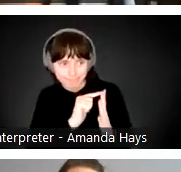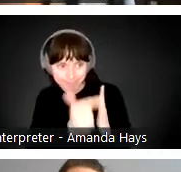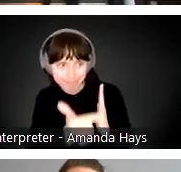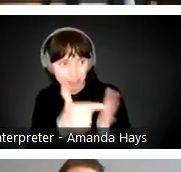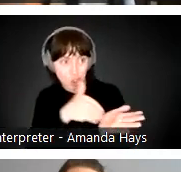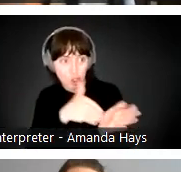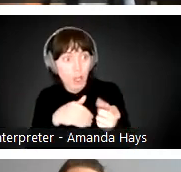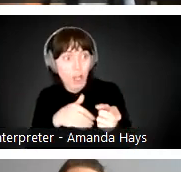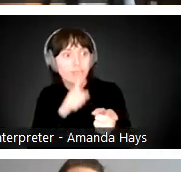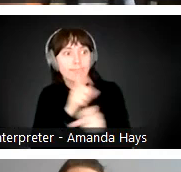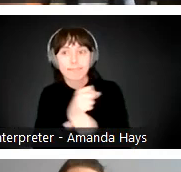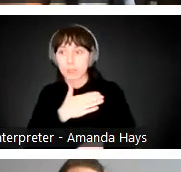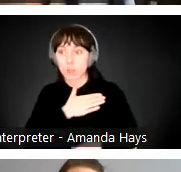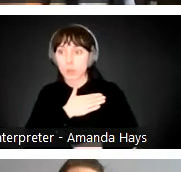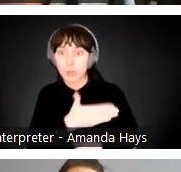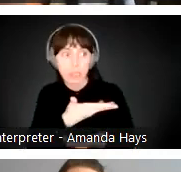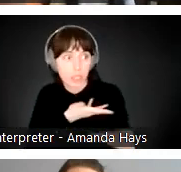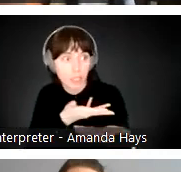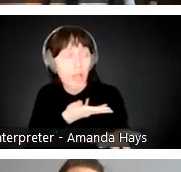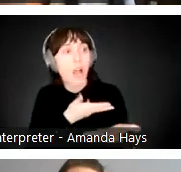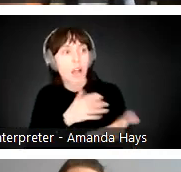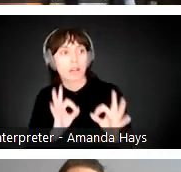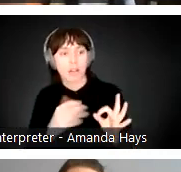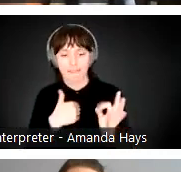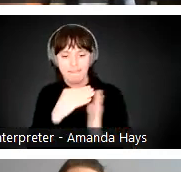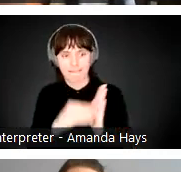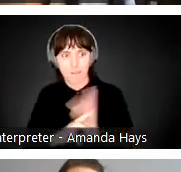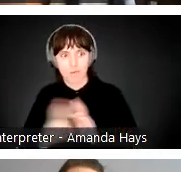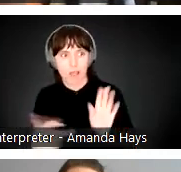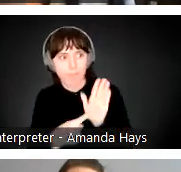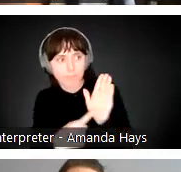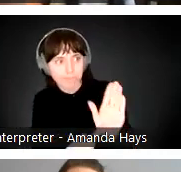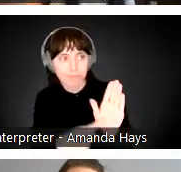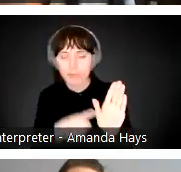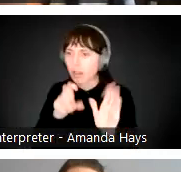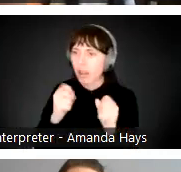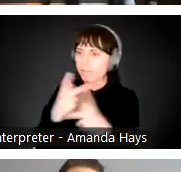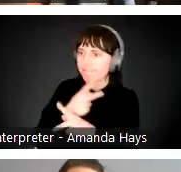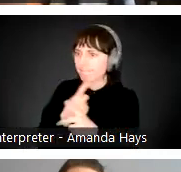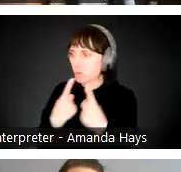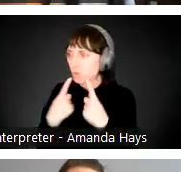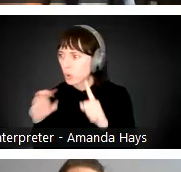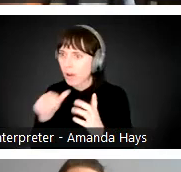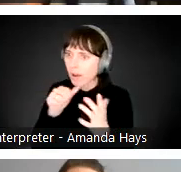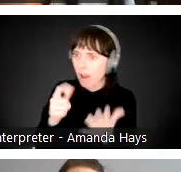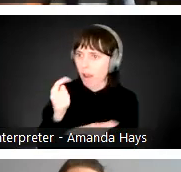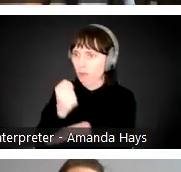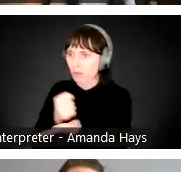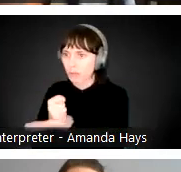doctor and sort of say, is it not, is it working or is it not? And then, the other thing I would say